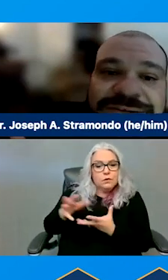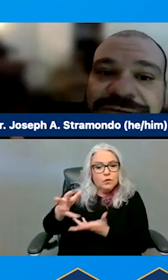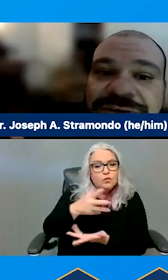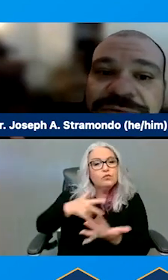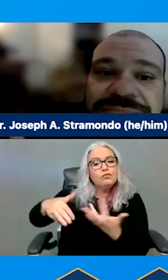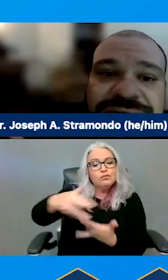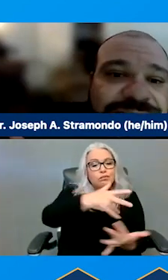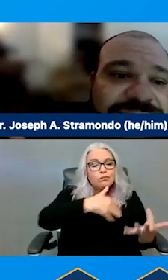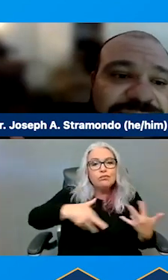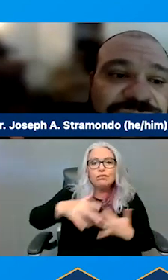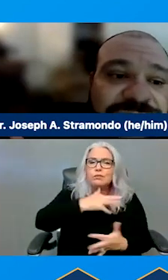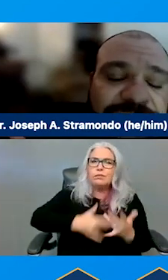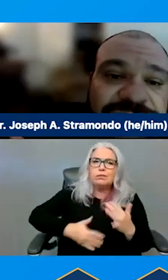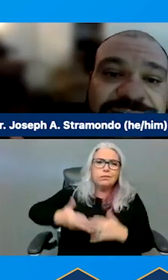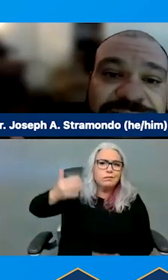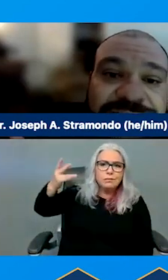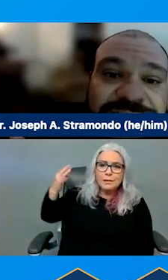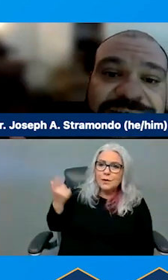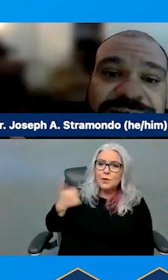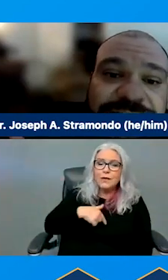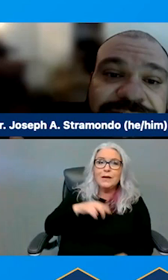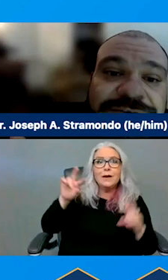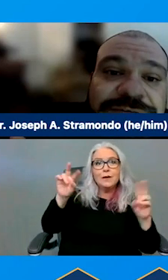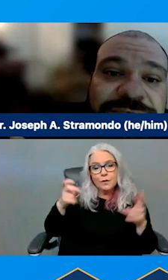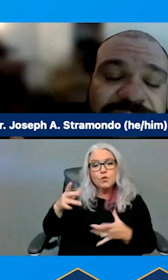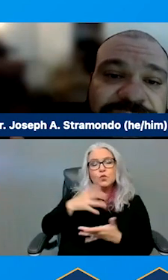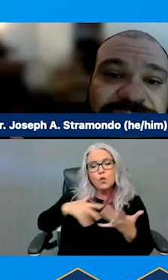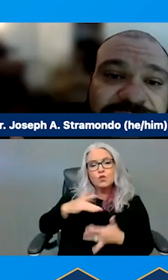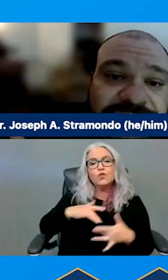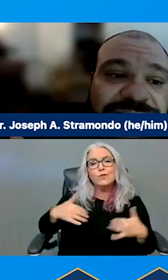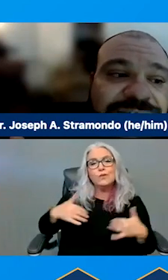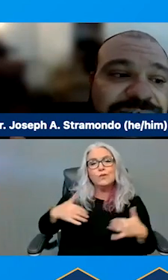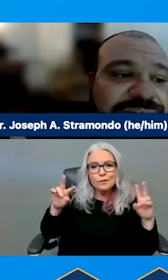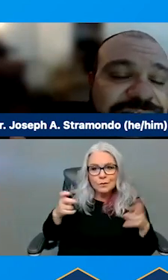We're -- isolation. We're animals. We need each other to